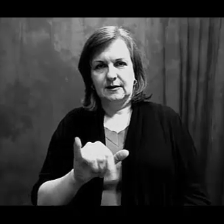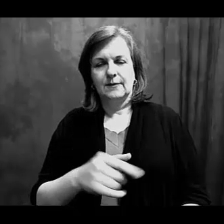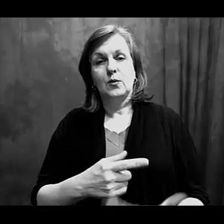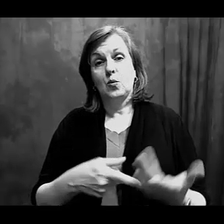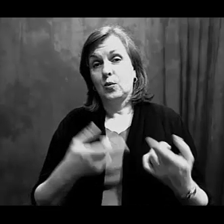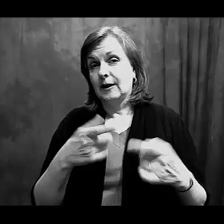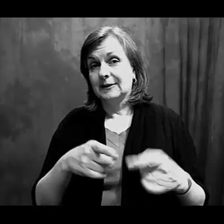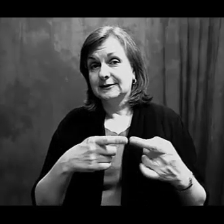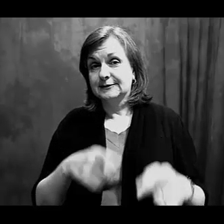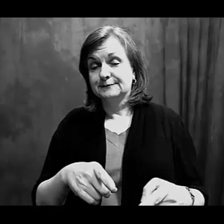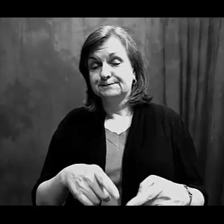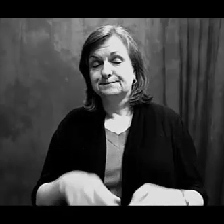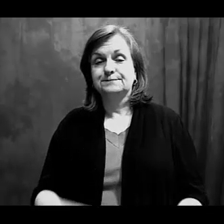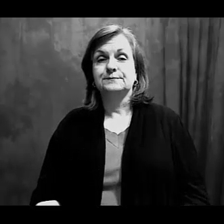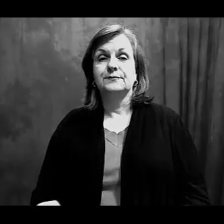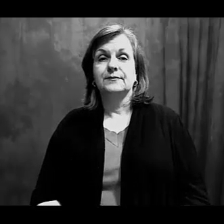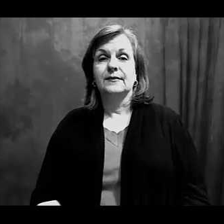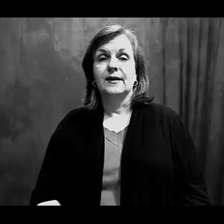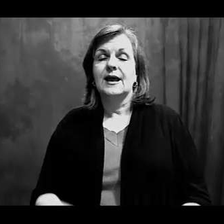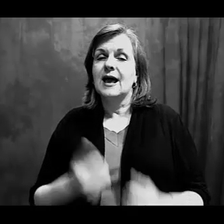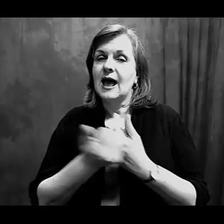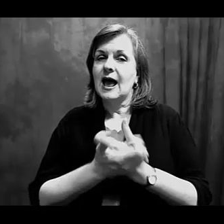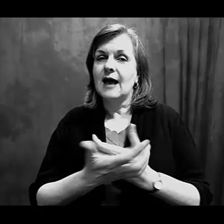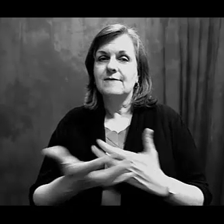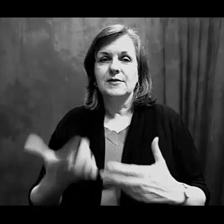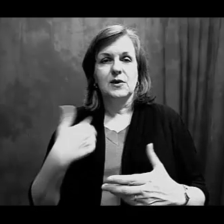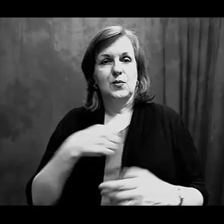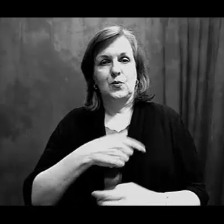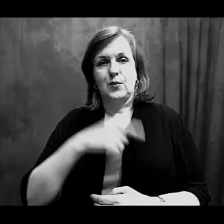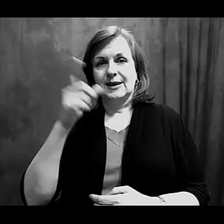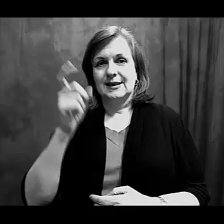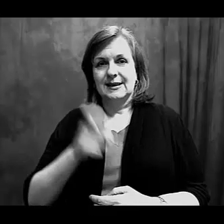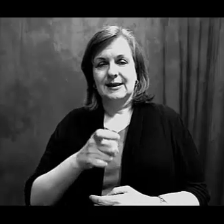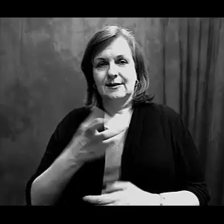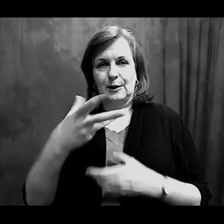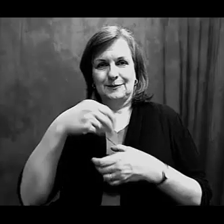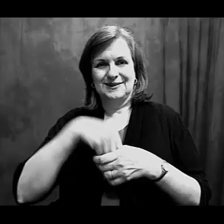and in this case we are looking at bringing in